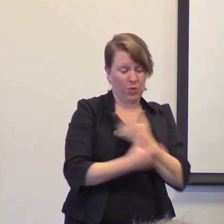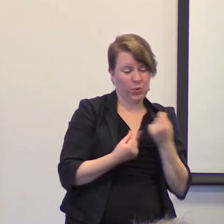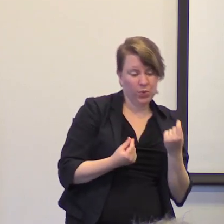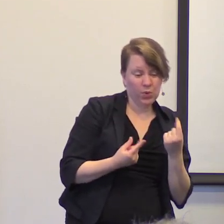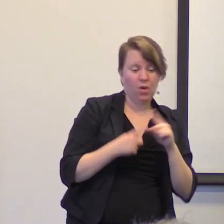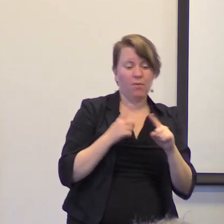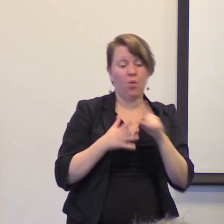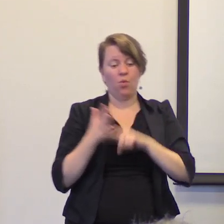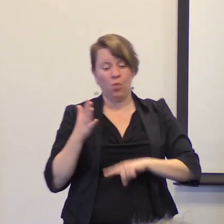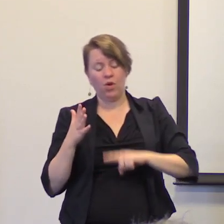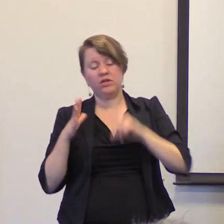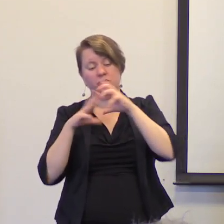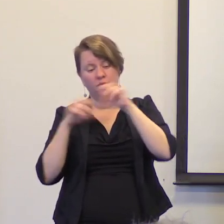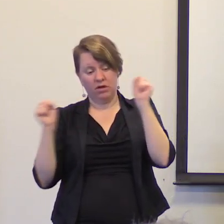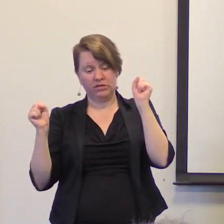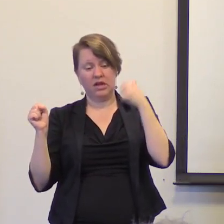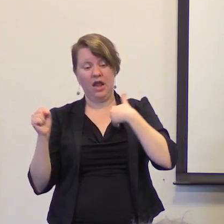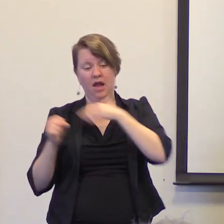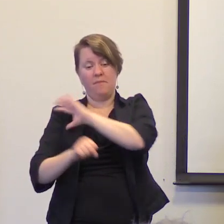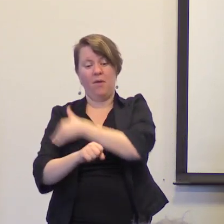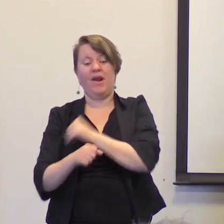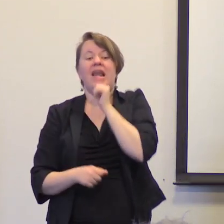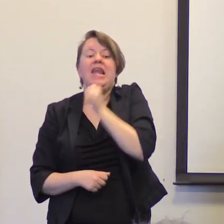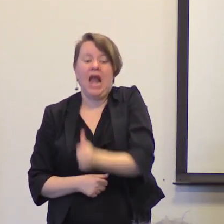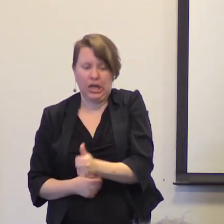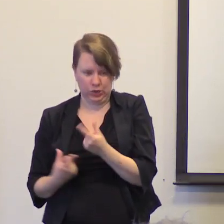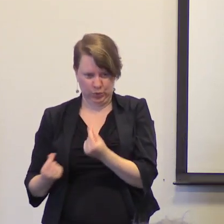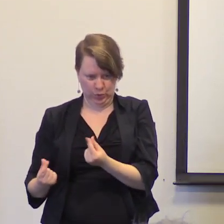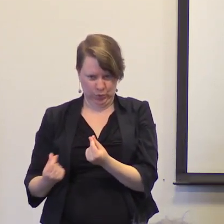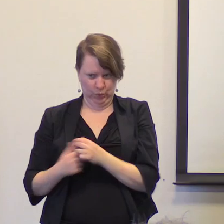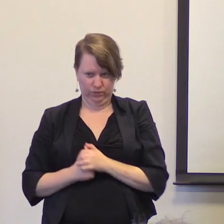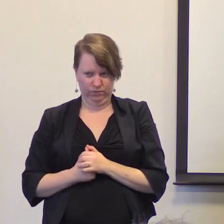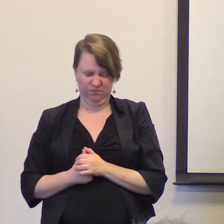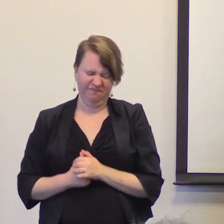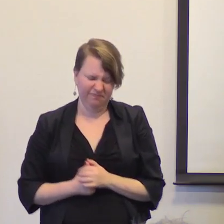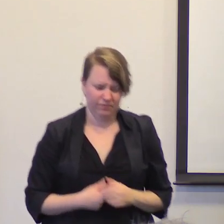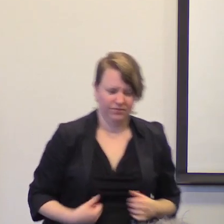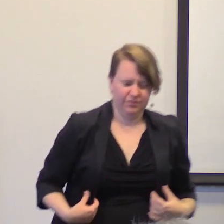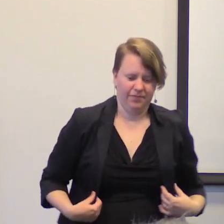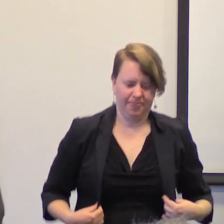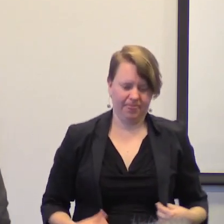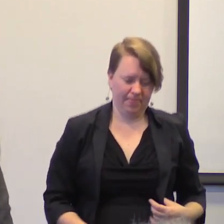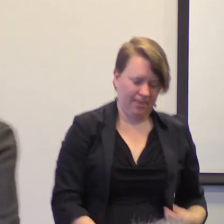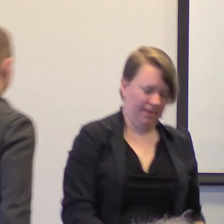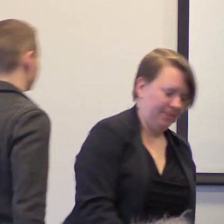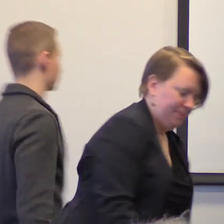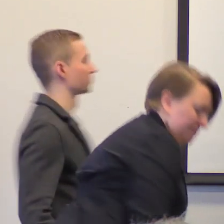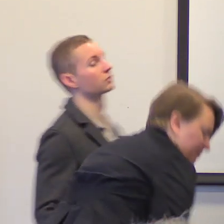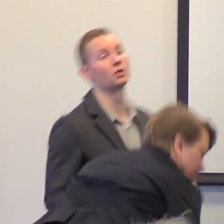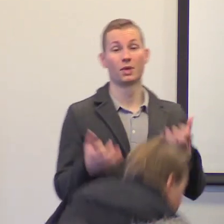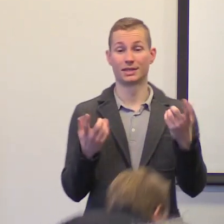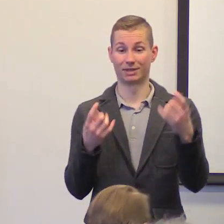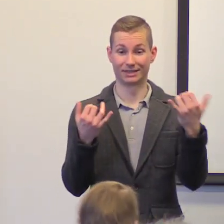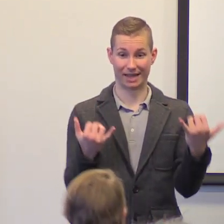but what does the president have the power not to do? And what they're doing right now is they're withdrawing the Department of Justice, which